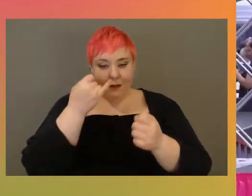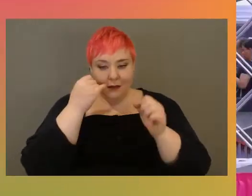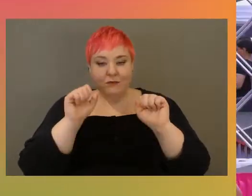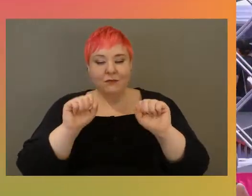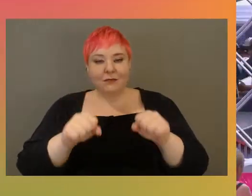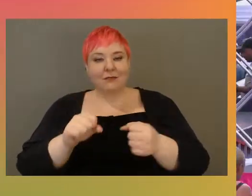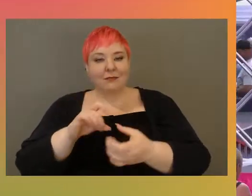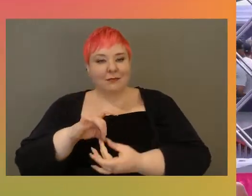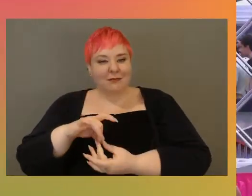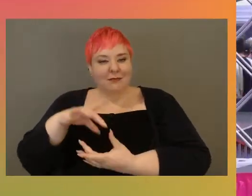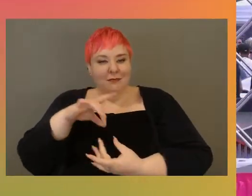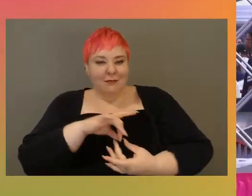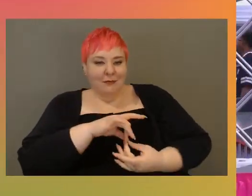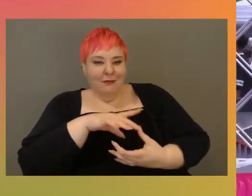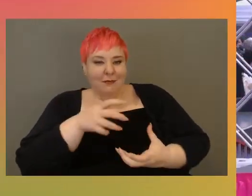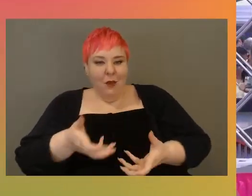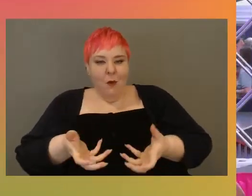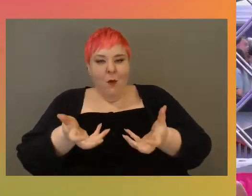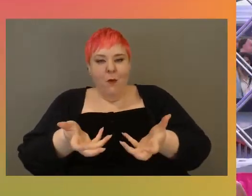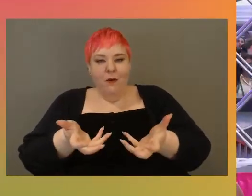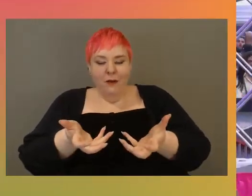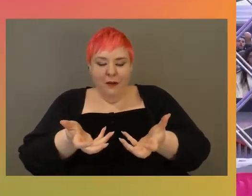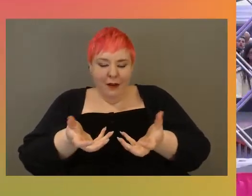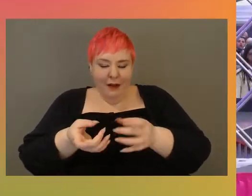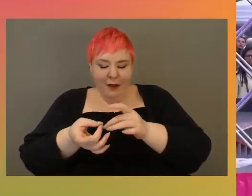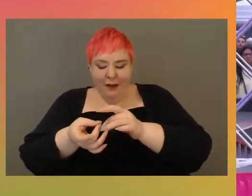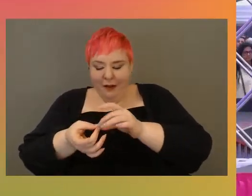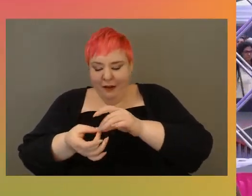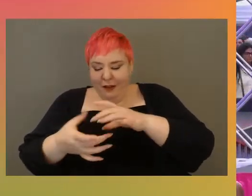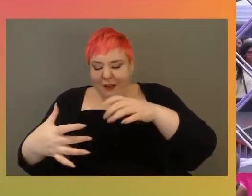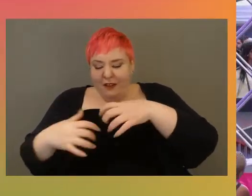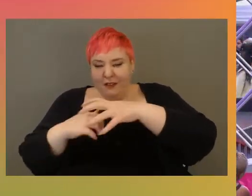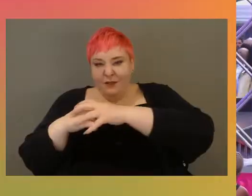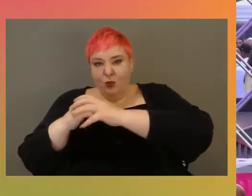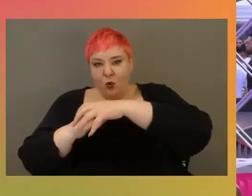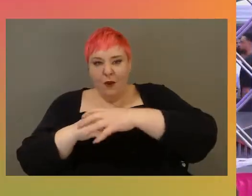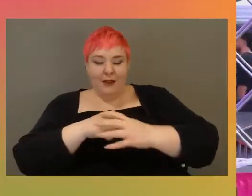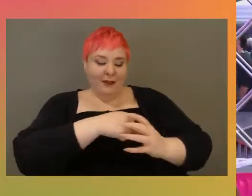SIDE TO SIDE A LITTLE BIT.